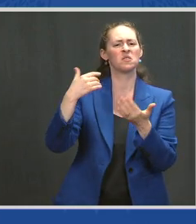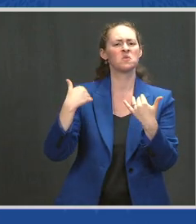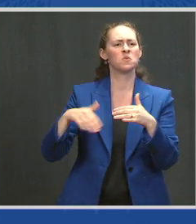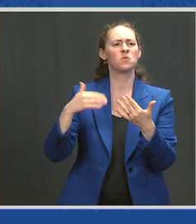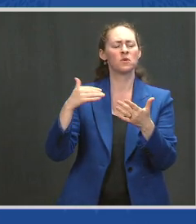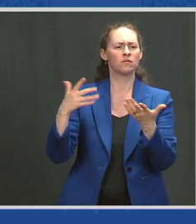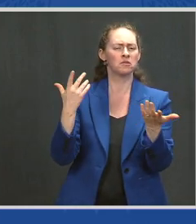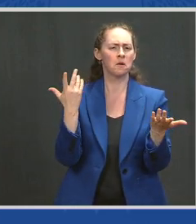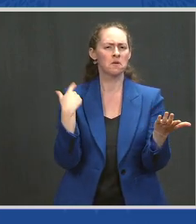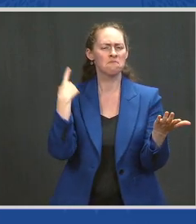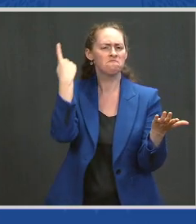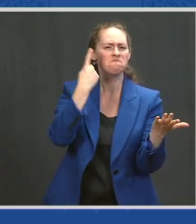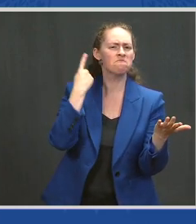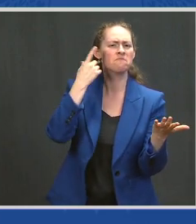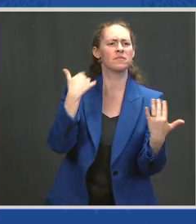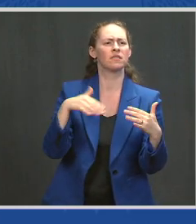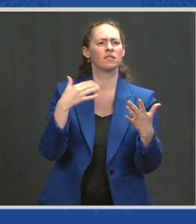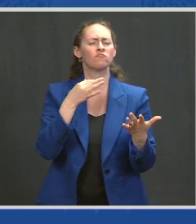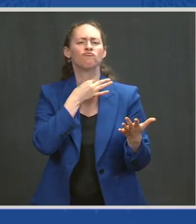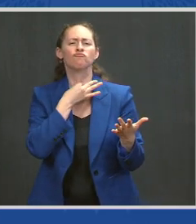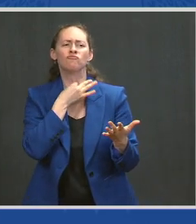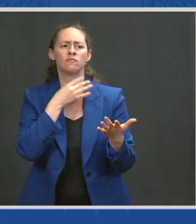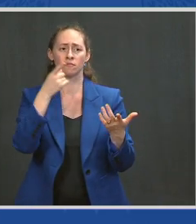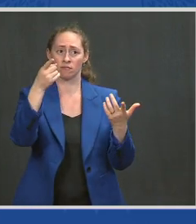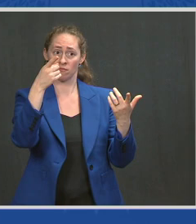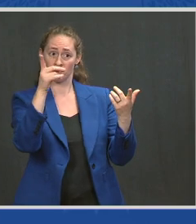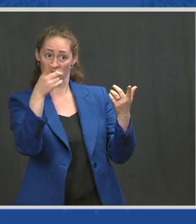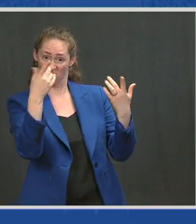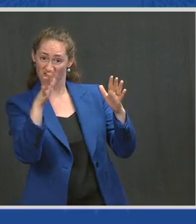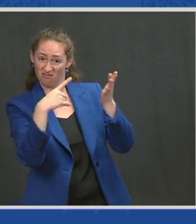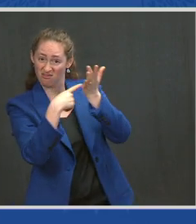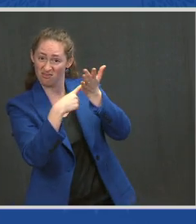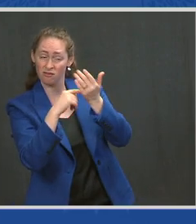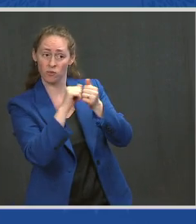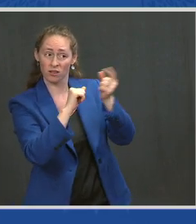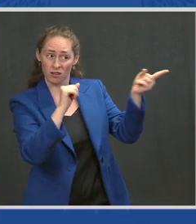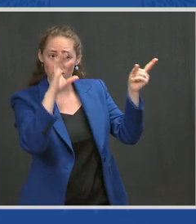My question is: After your talks with President Putin, how interested do you think